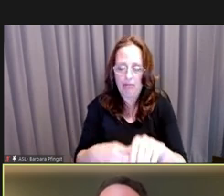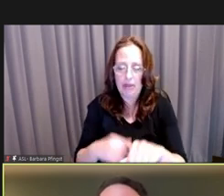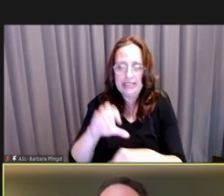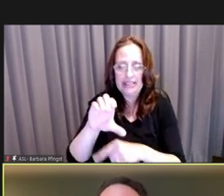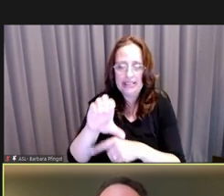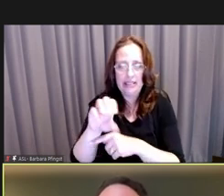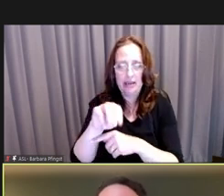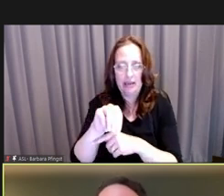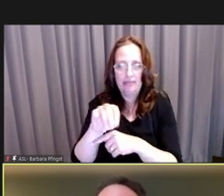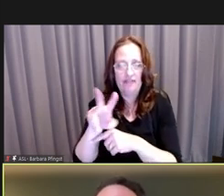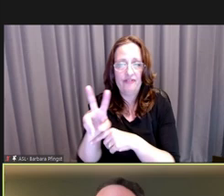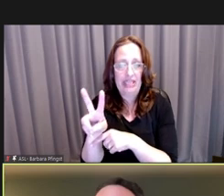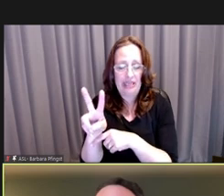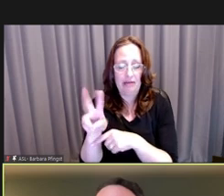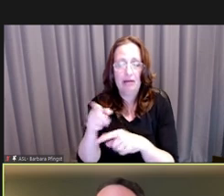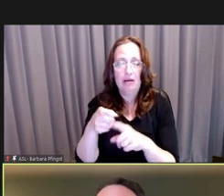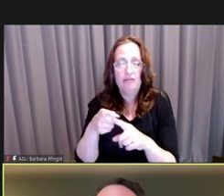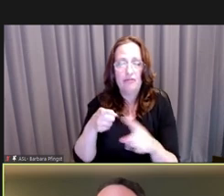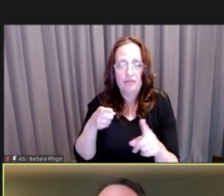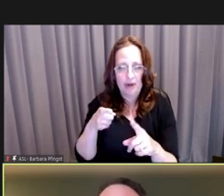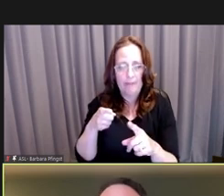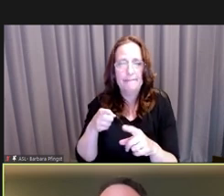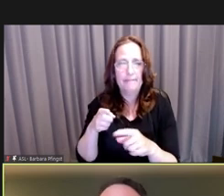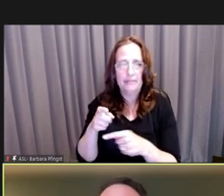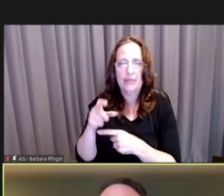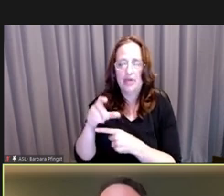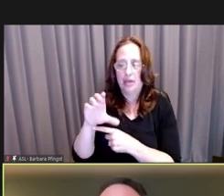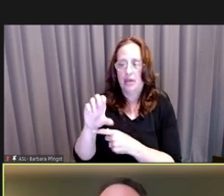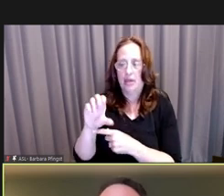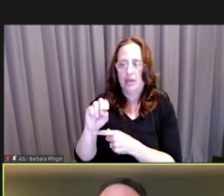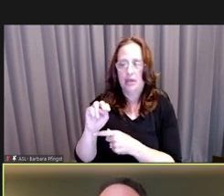from a congenital infection, later in life. And we call that a delayed onset. So the